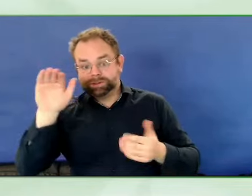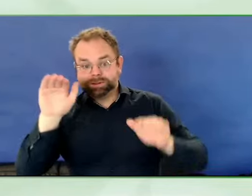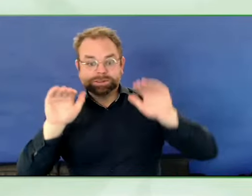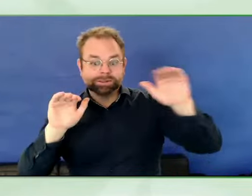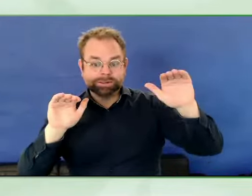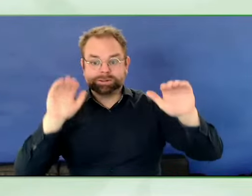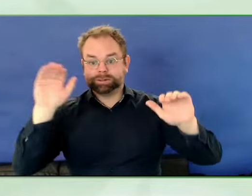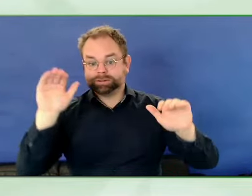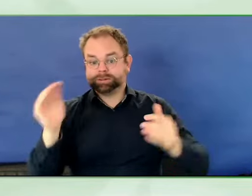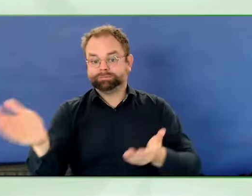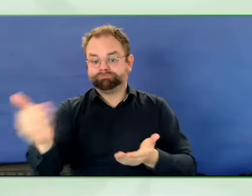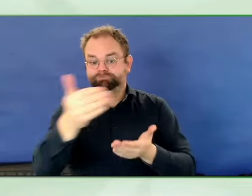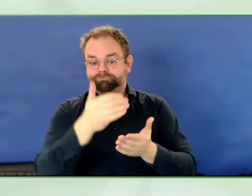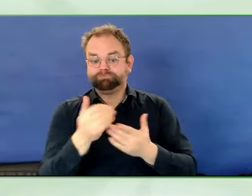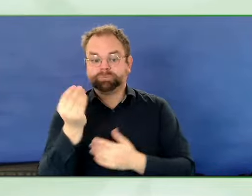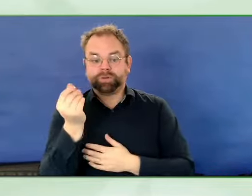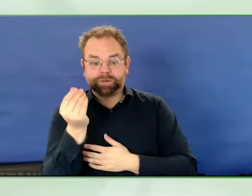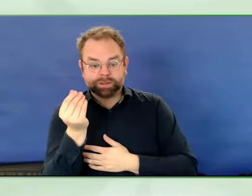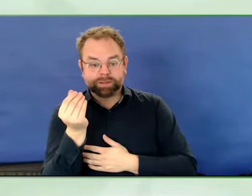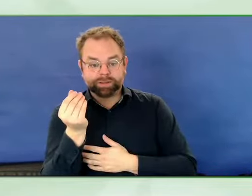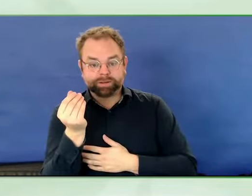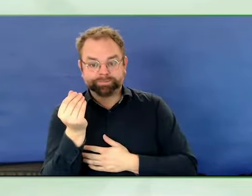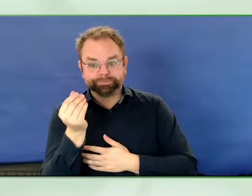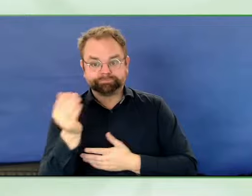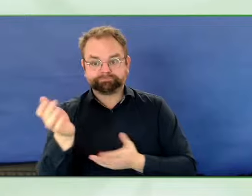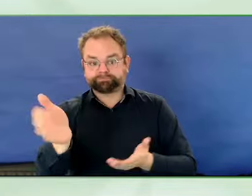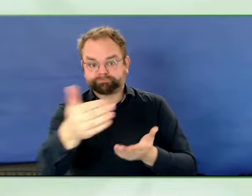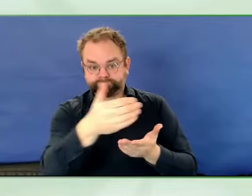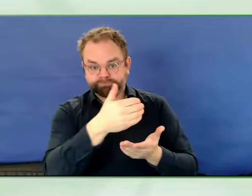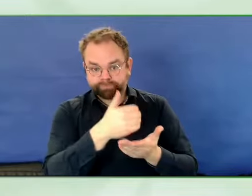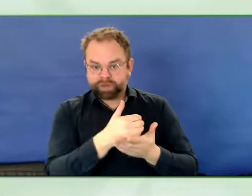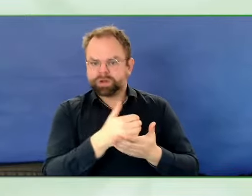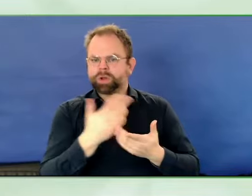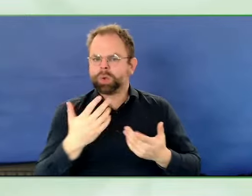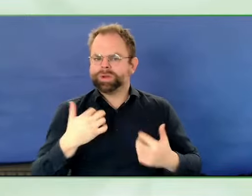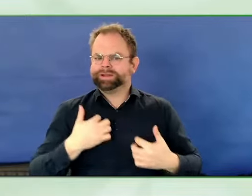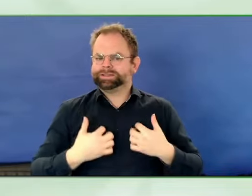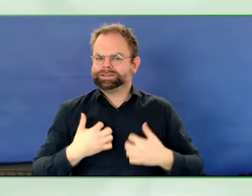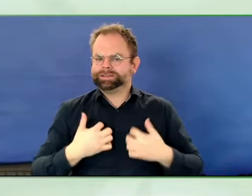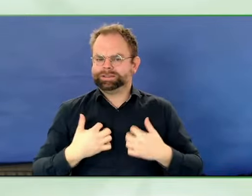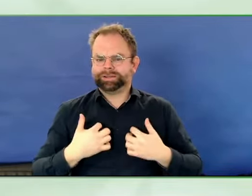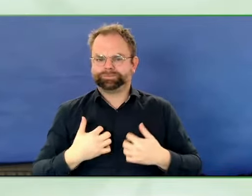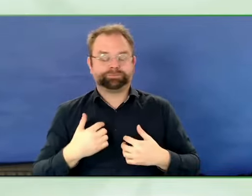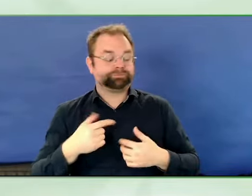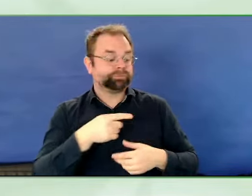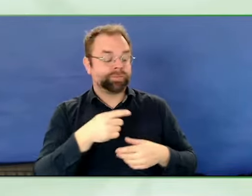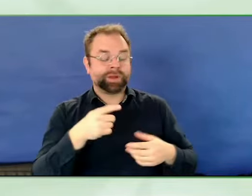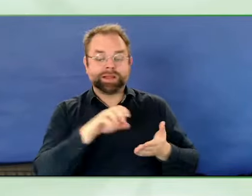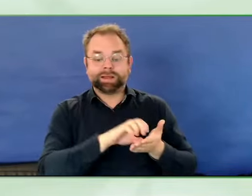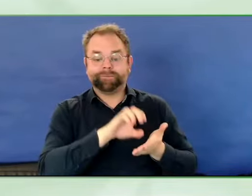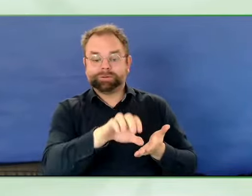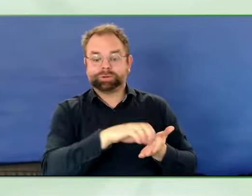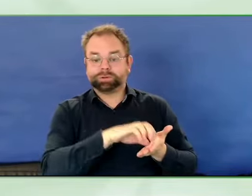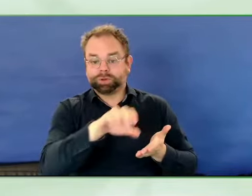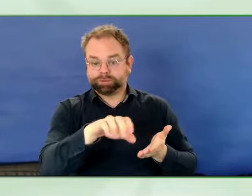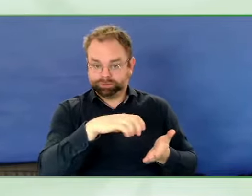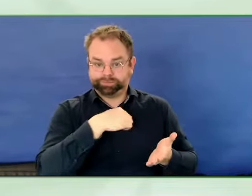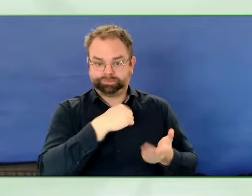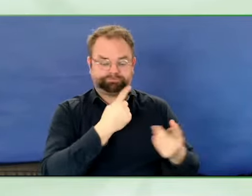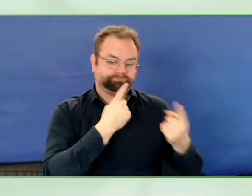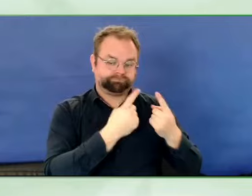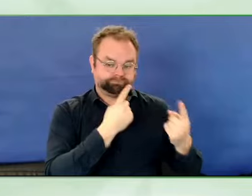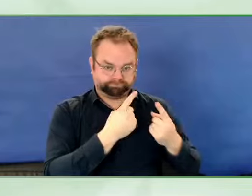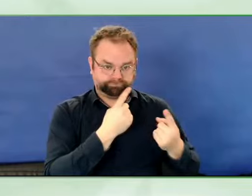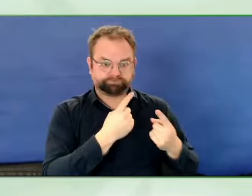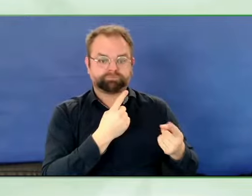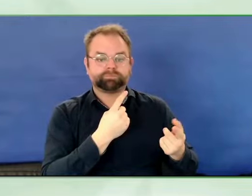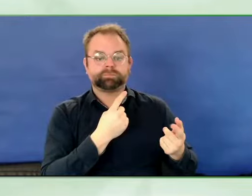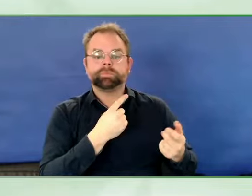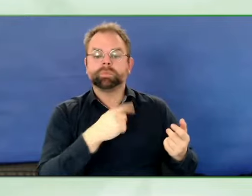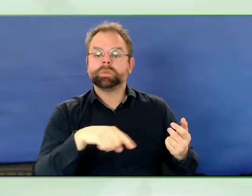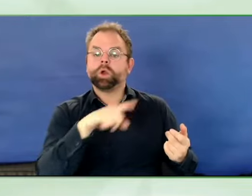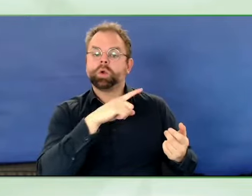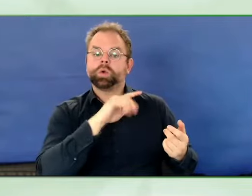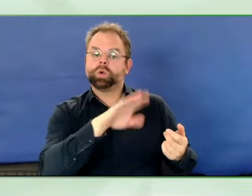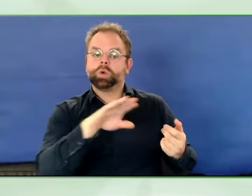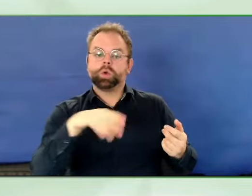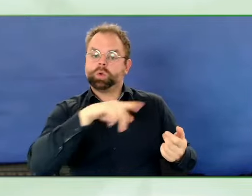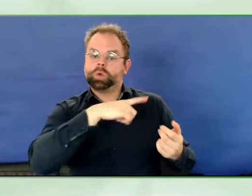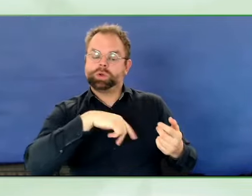ability and they were like no, focus on one topic that focusing on many topic list making